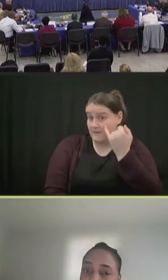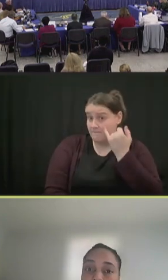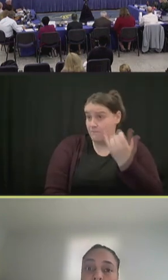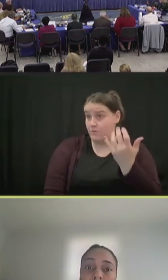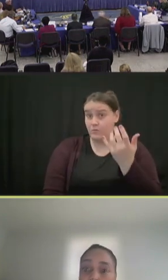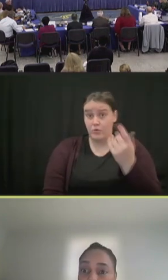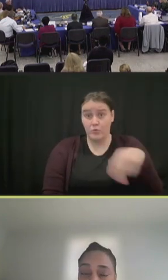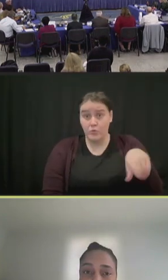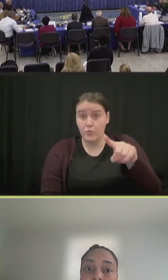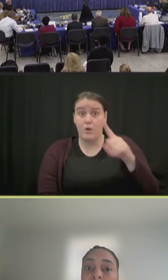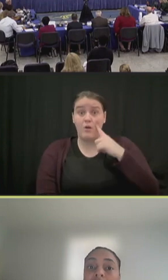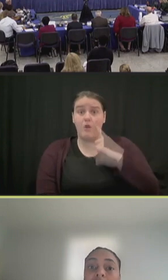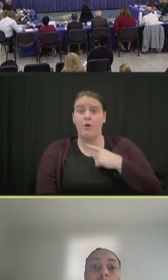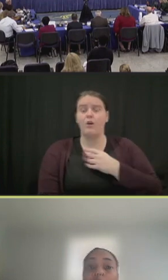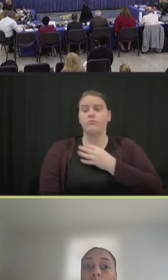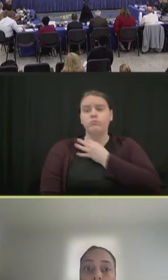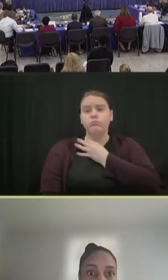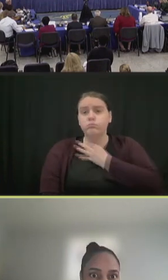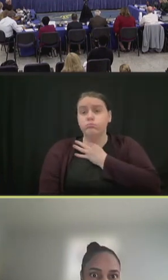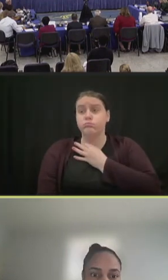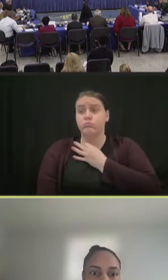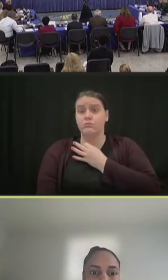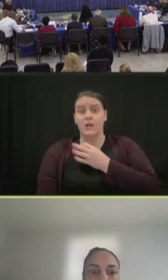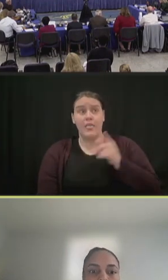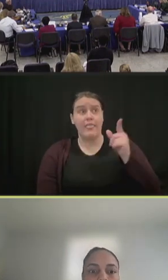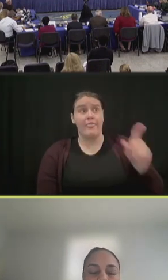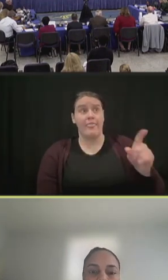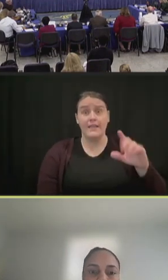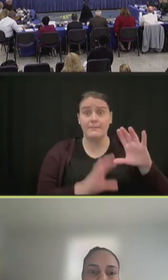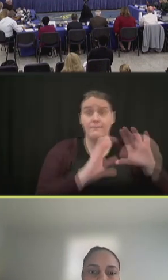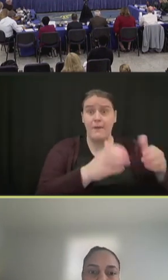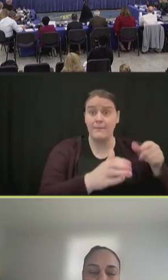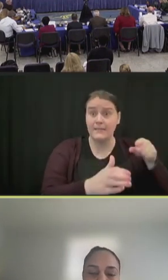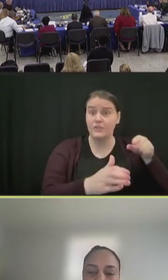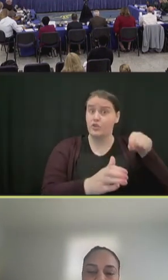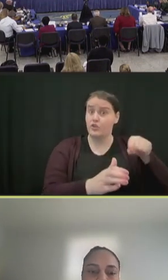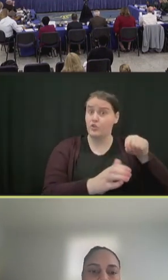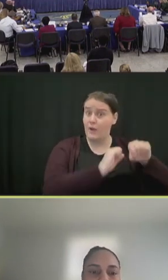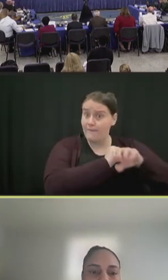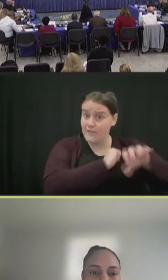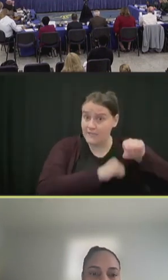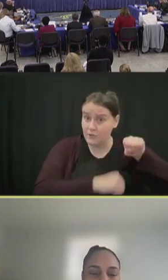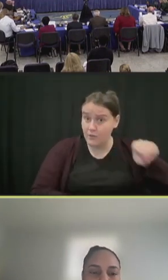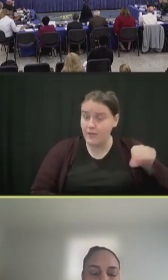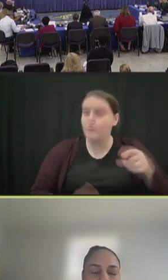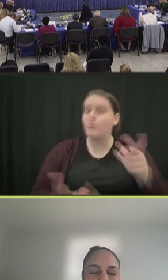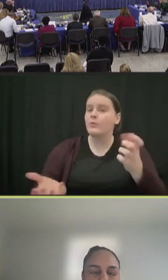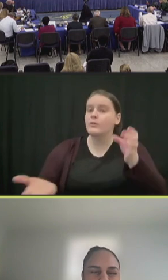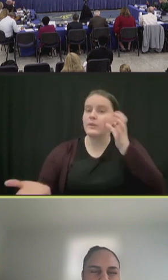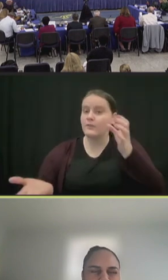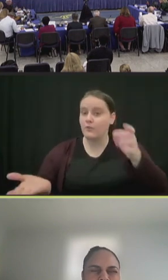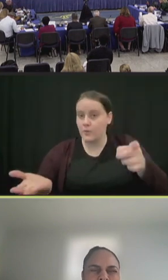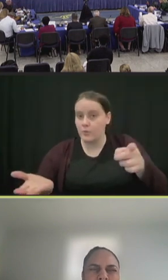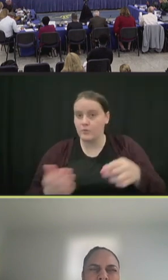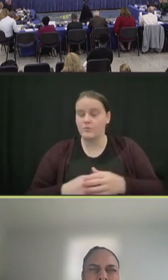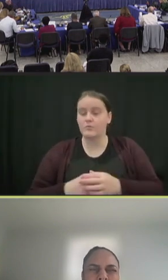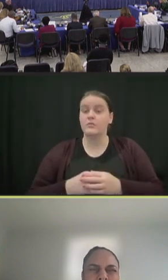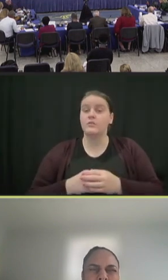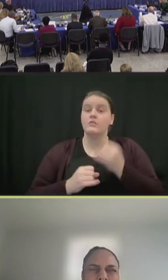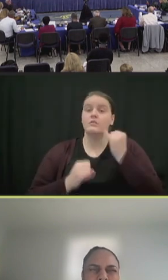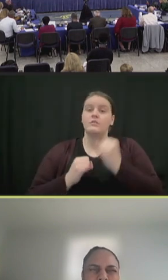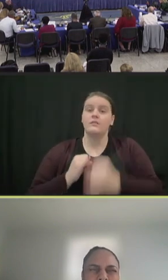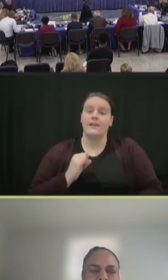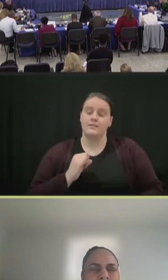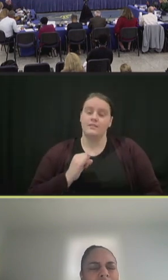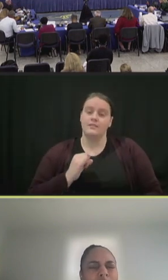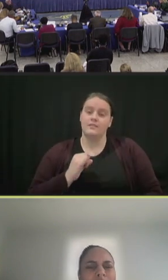to and we are coordinating with, we welcome it. And then the last thing -- forgive me,